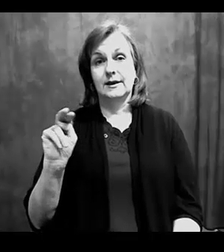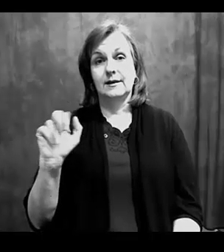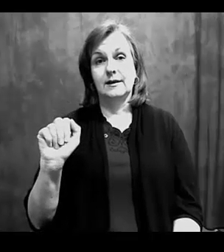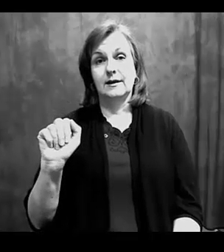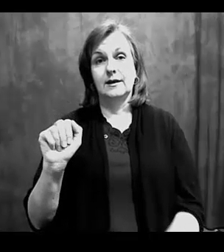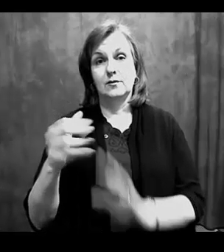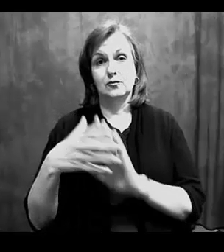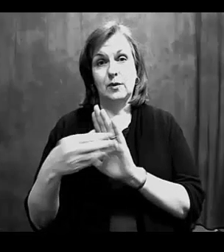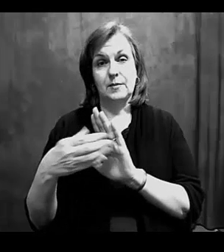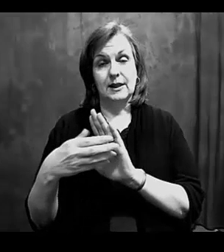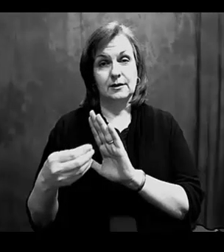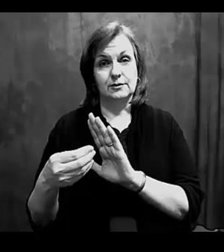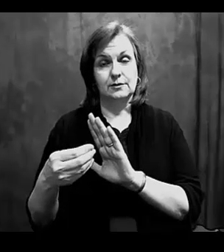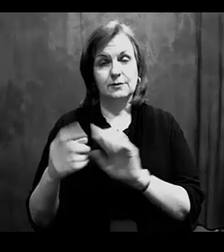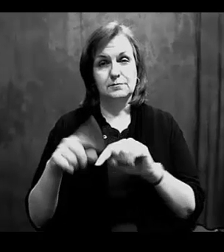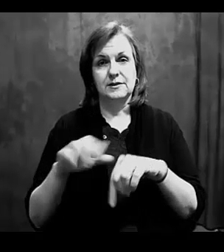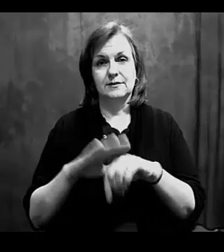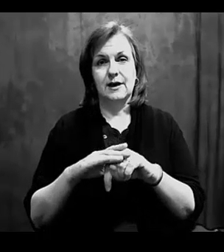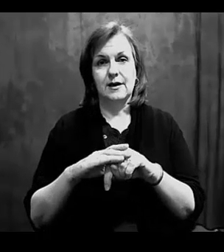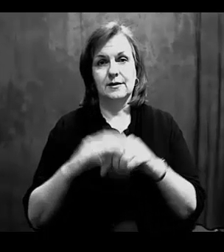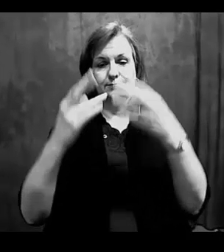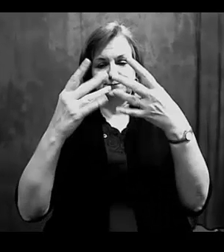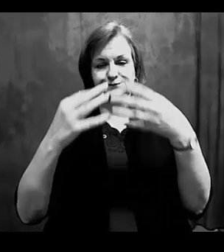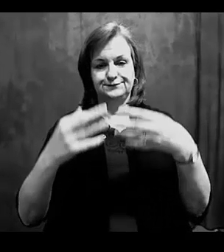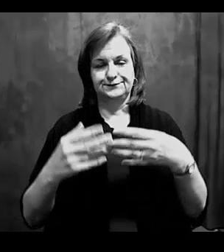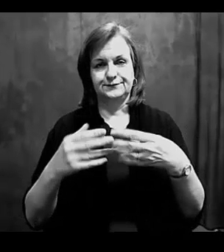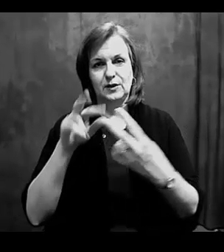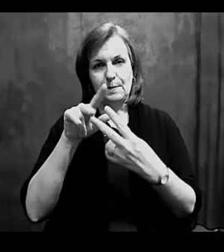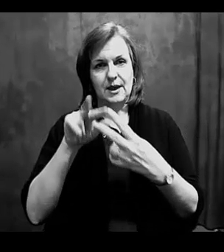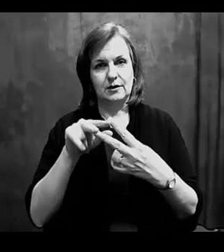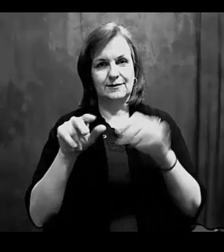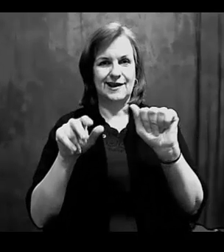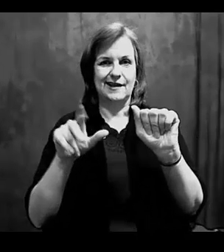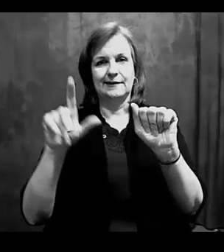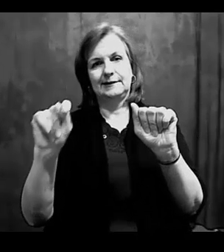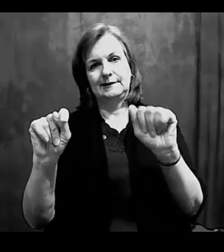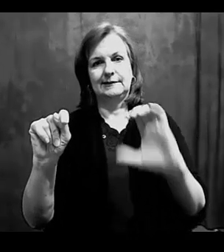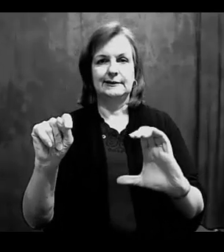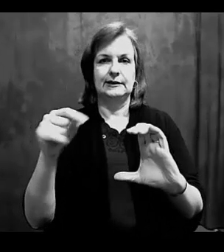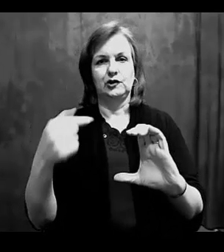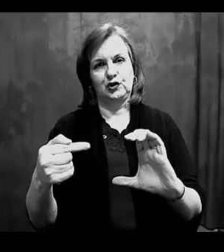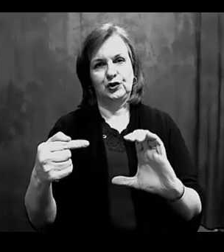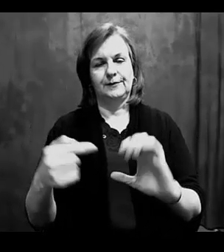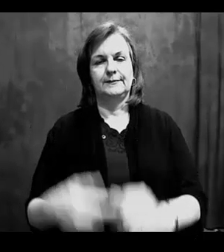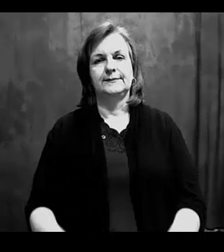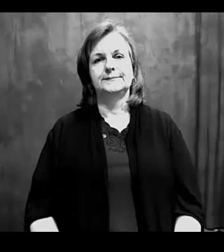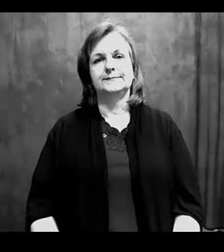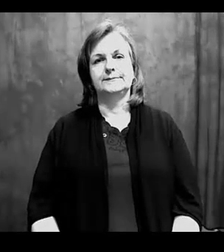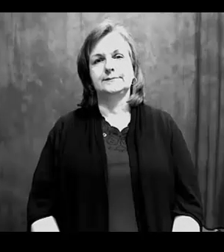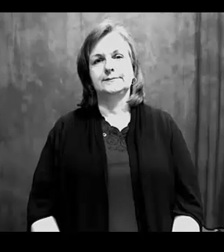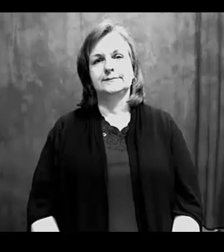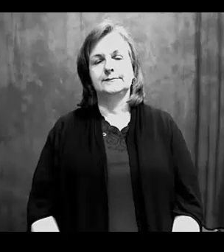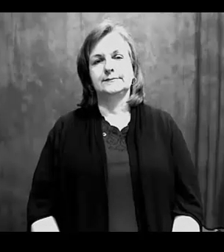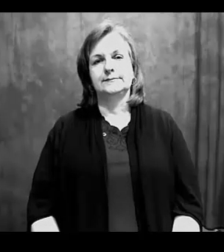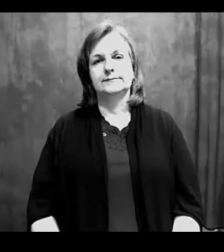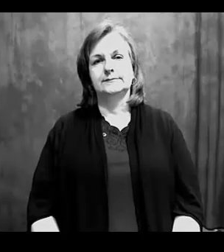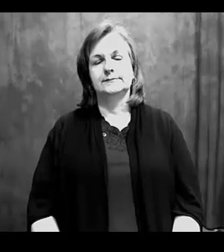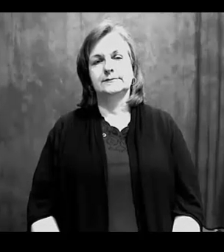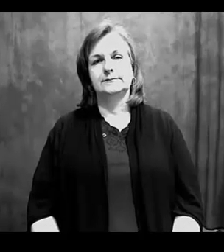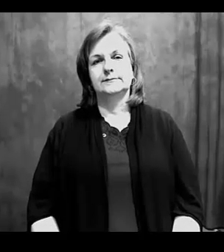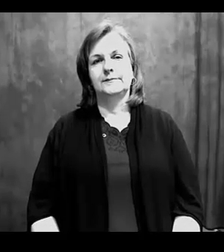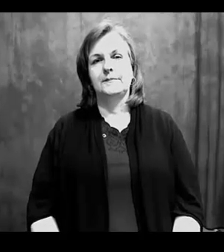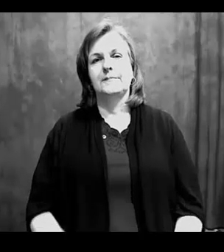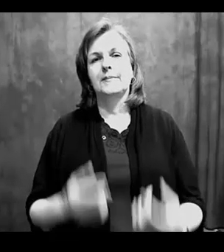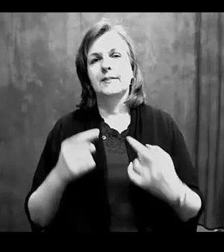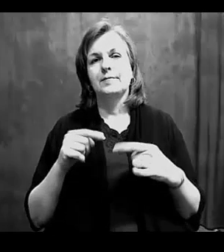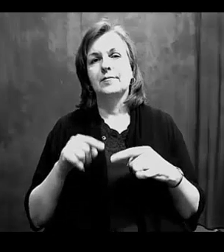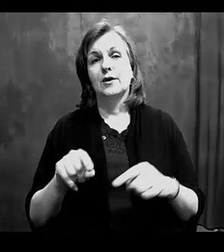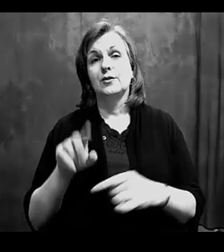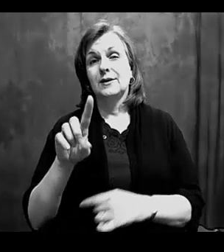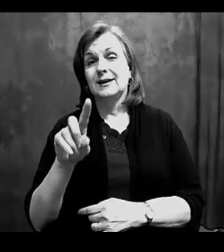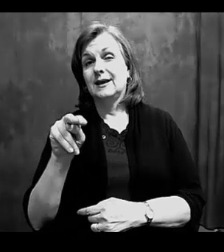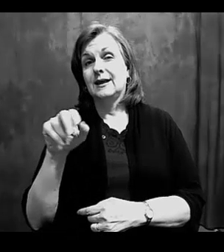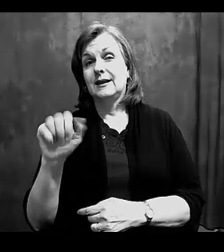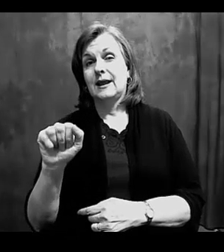DNA replication depends entirely on that based pairing so A's to T's and C's to G's and we do a DNA replication what we